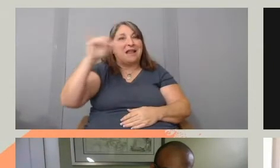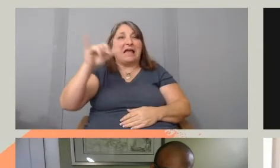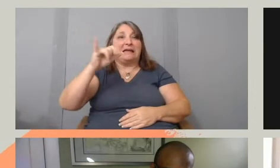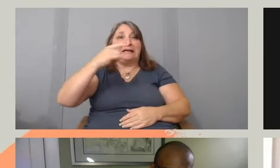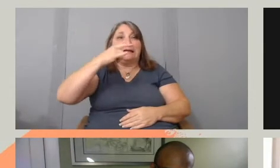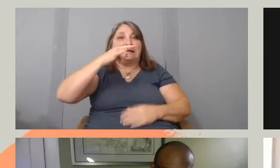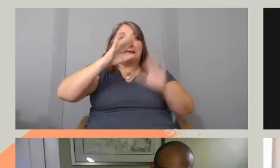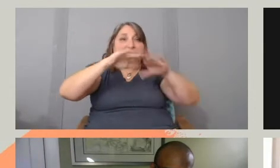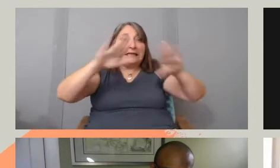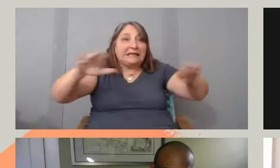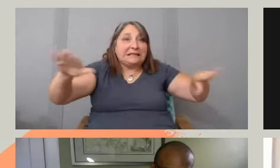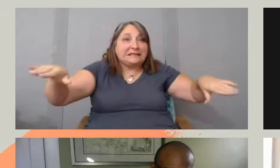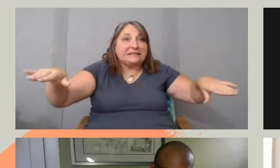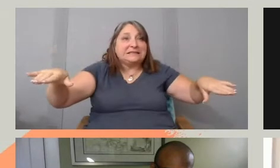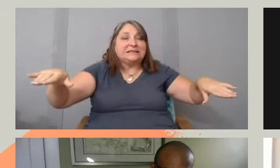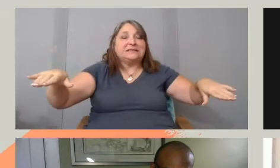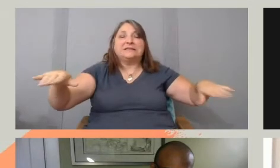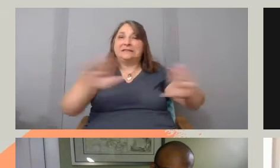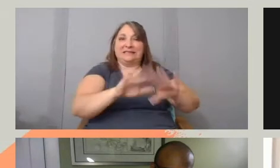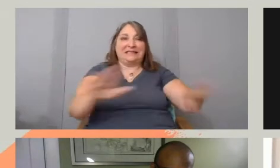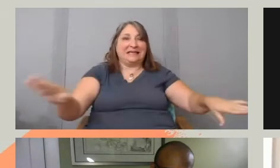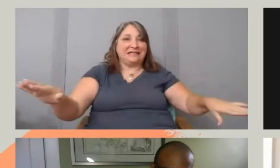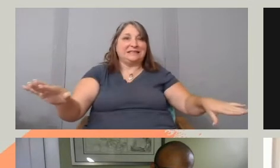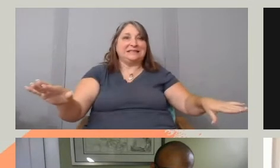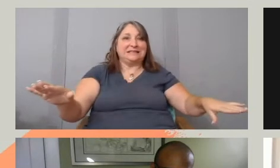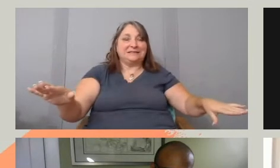kids or whatever to be one consistently to like